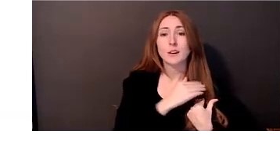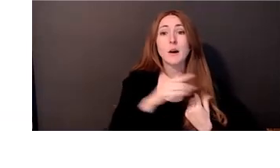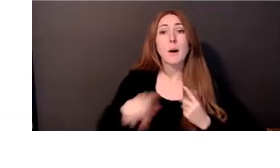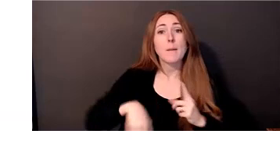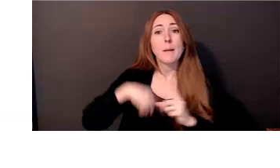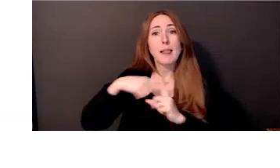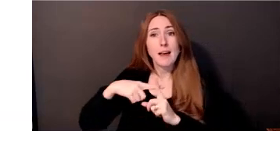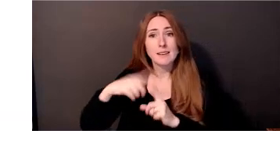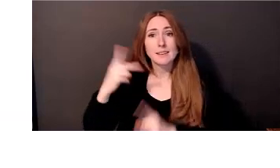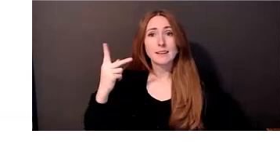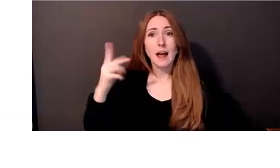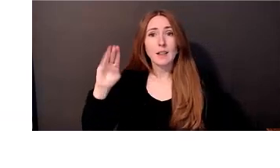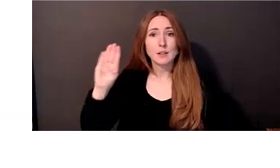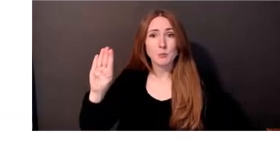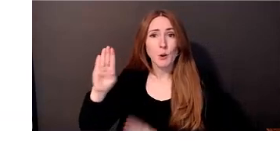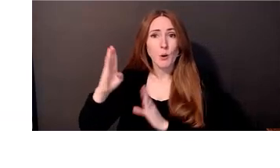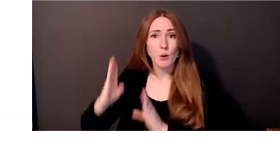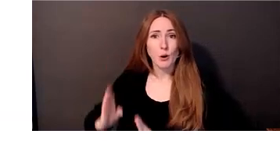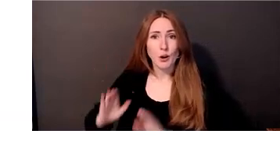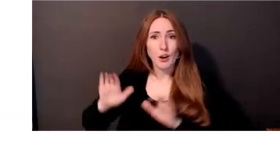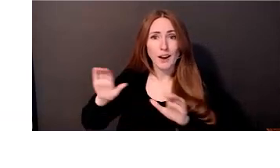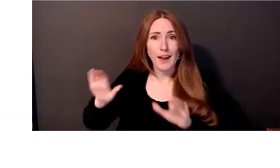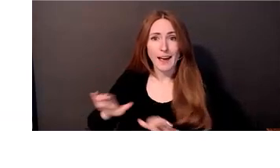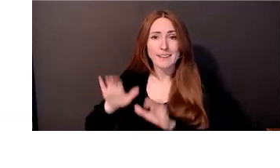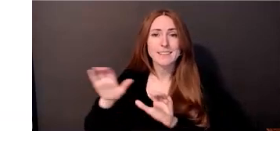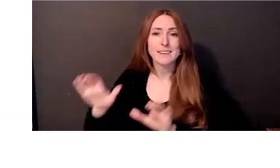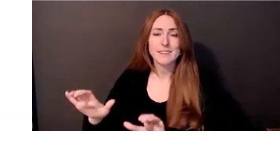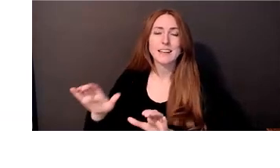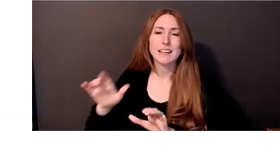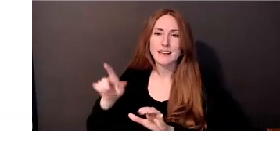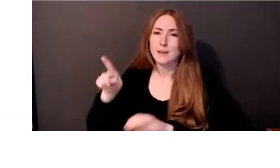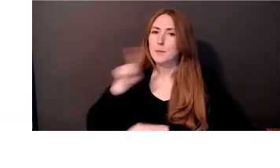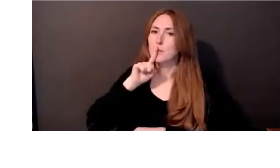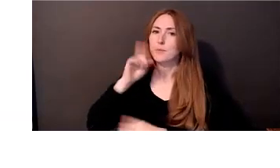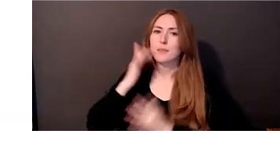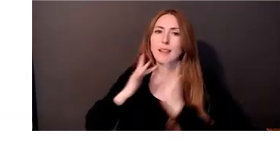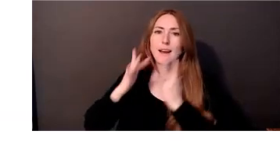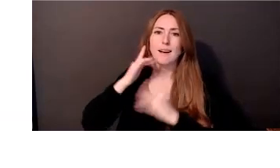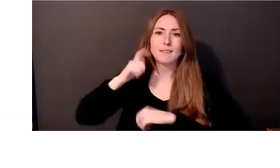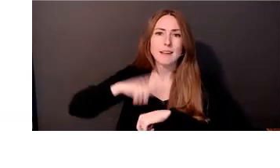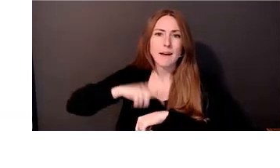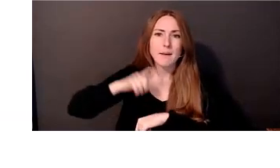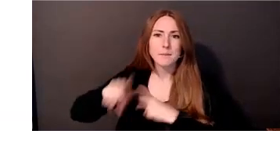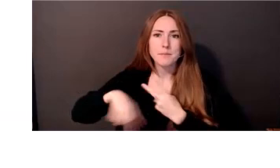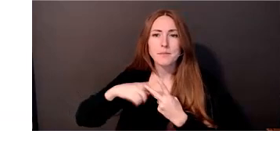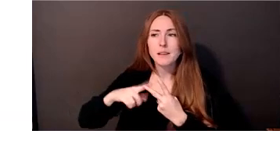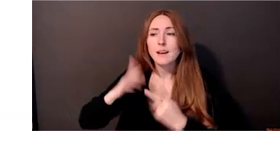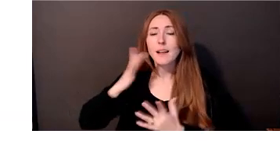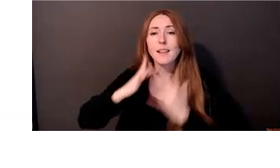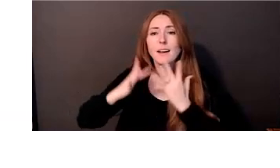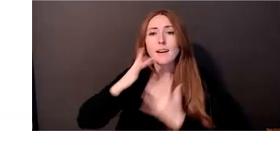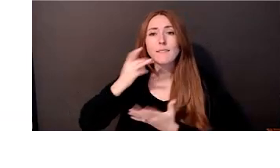there's still kind of lack of time to do brokering activity, lack of financial support, lack of incentives.